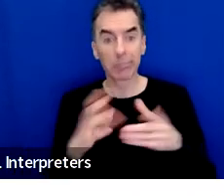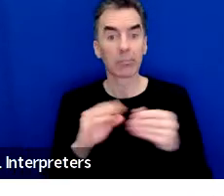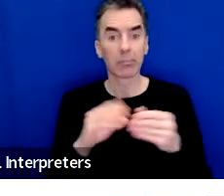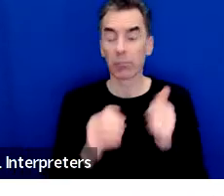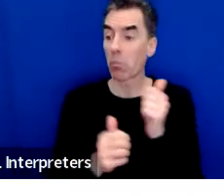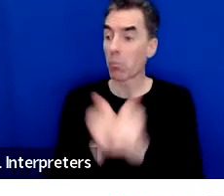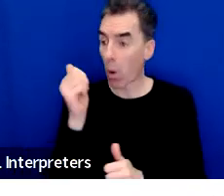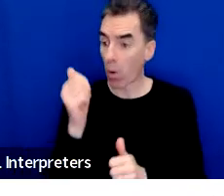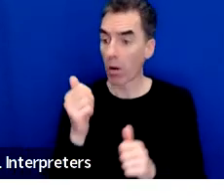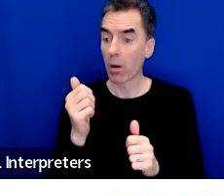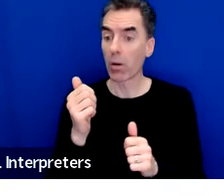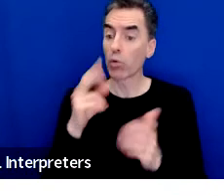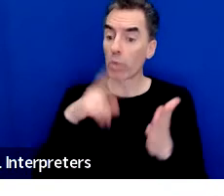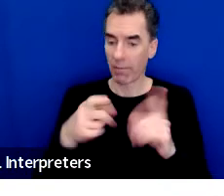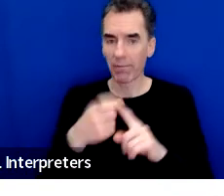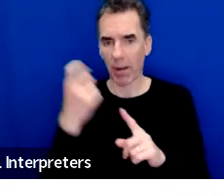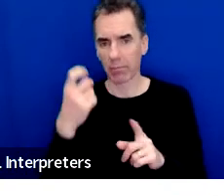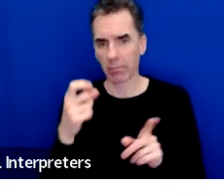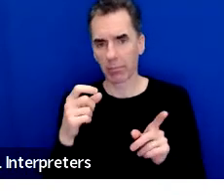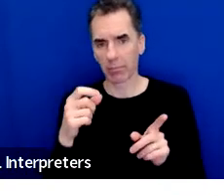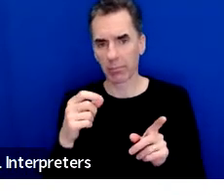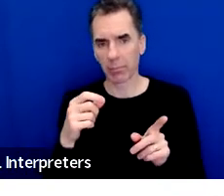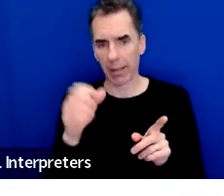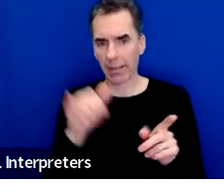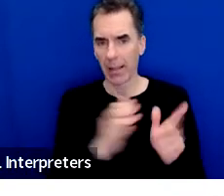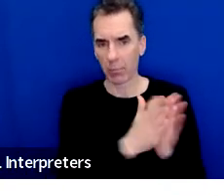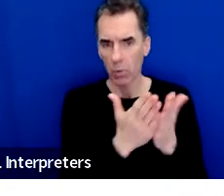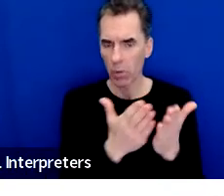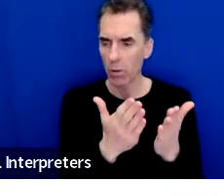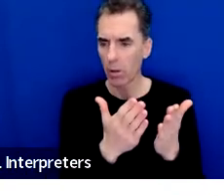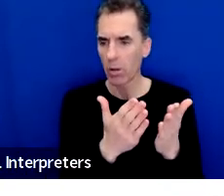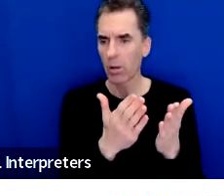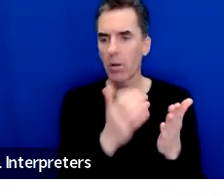not all of them, but they are made available for the units and they are made